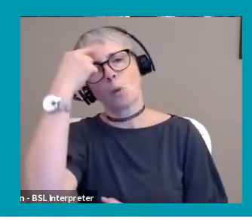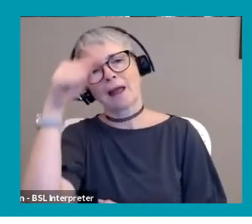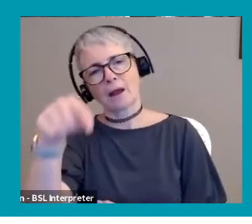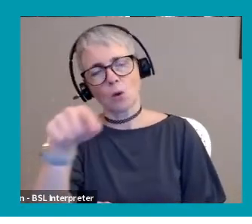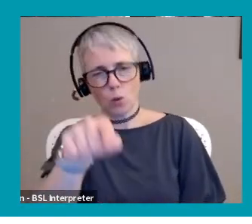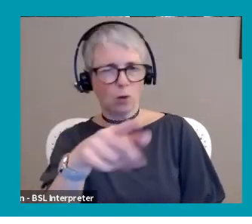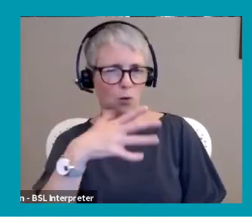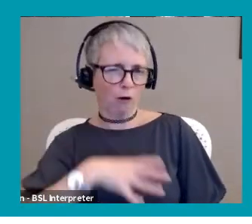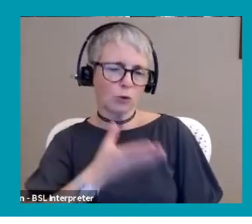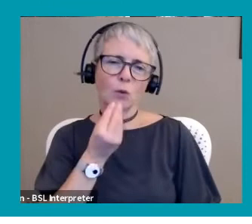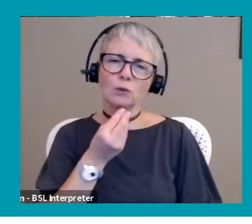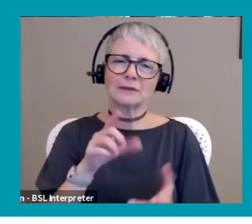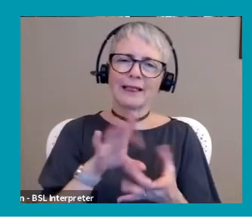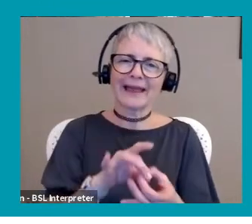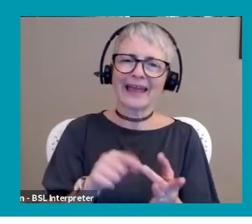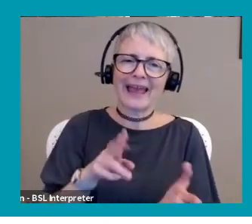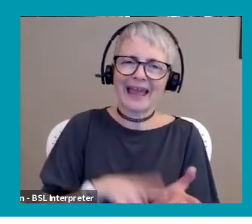the hive. We have a separate webinar